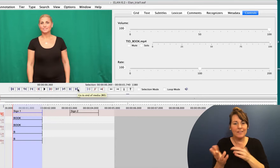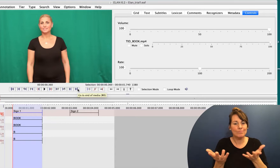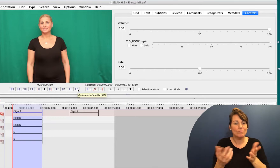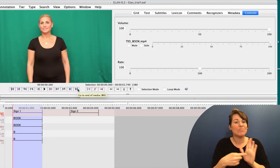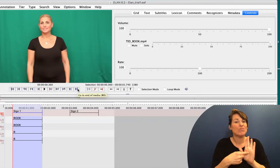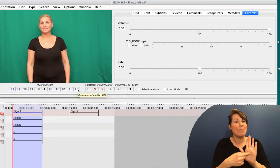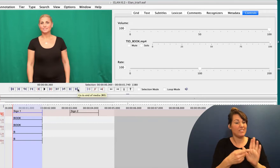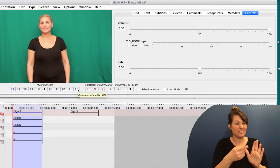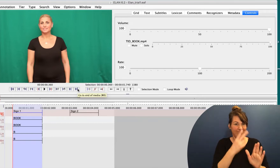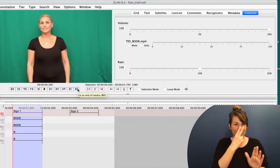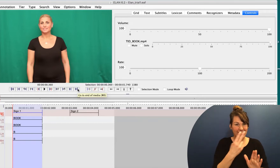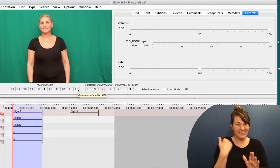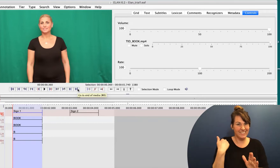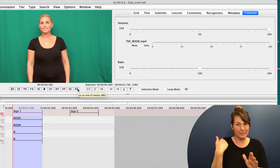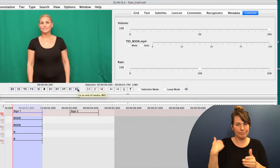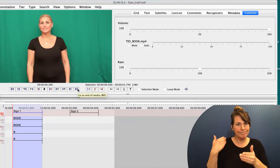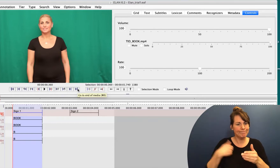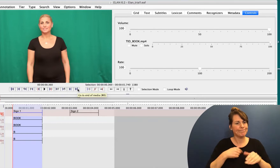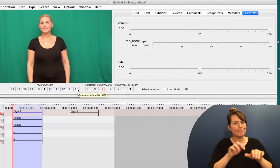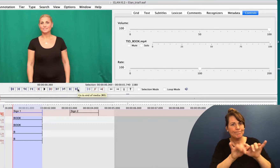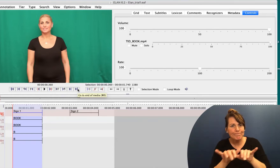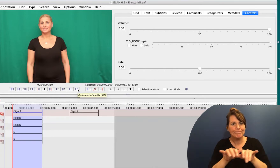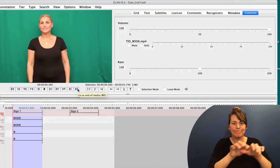So far, I have been filling in the annotation